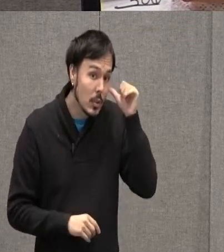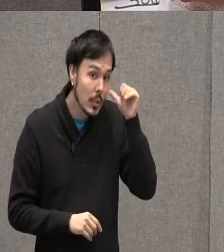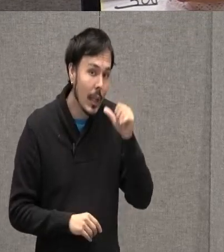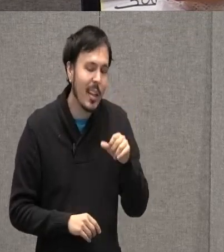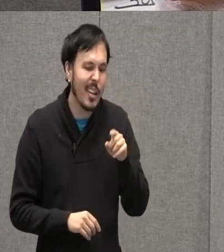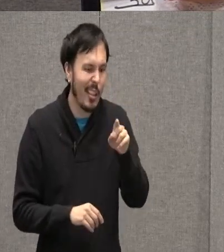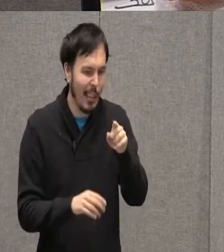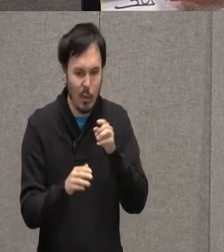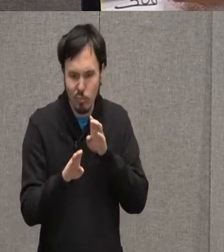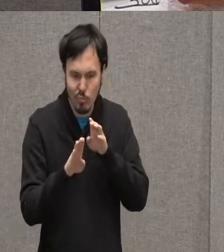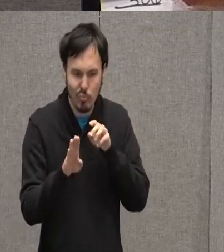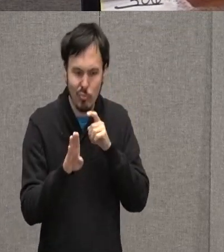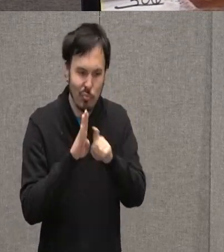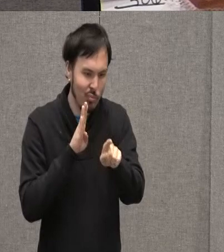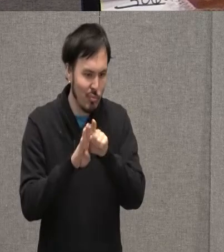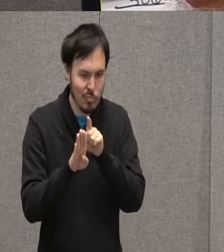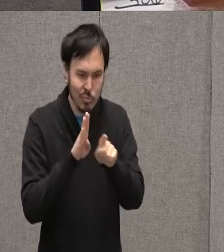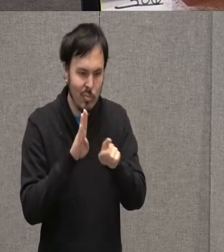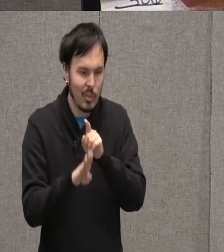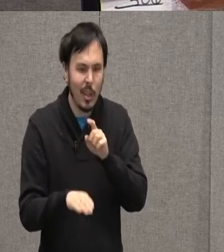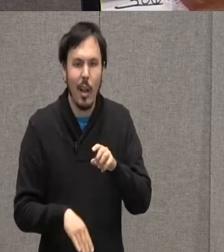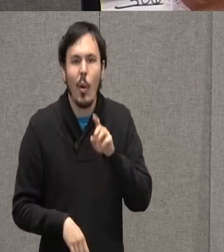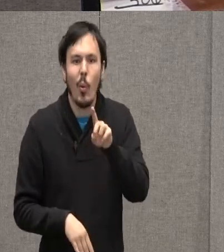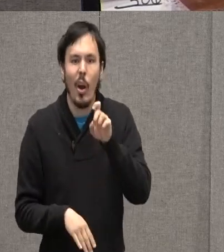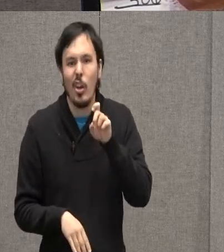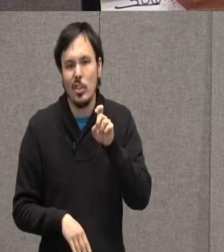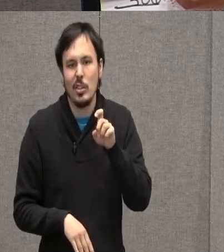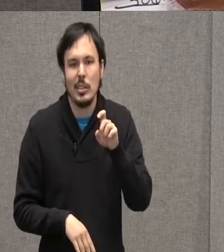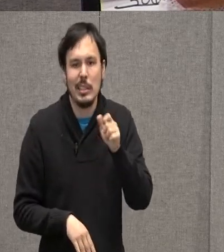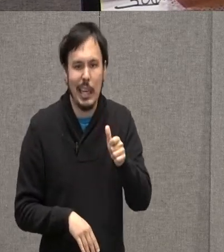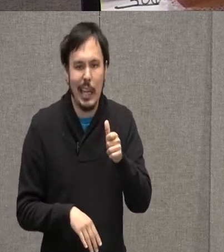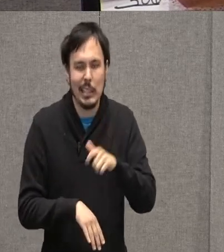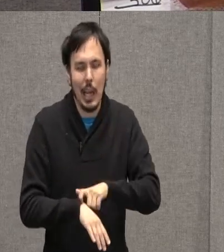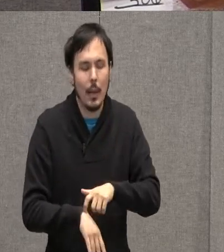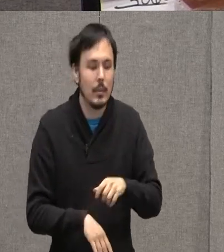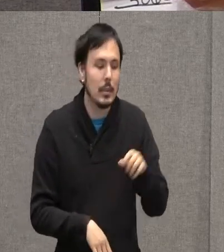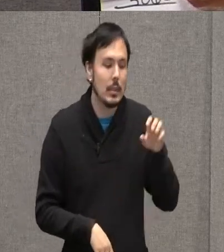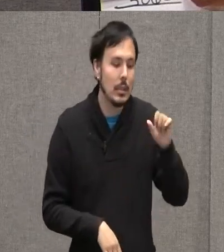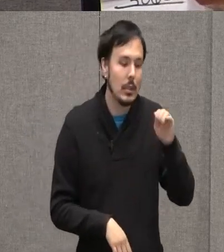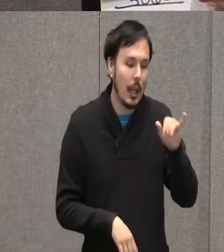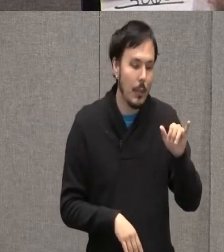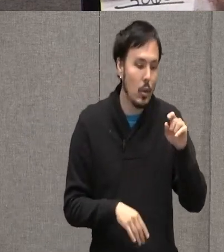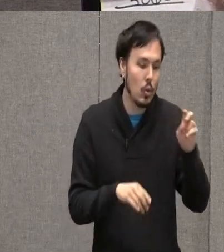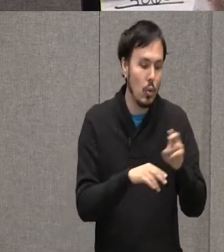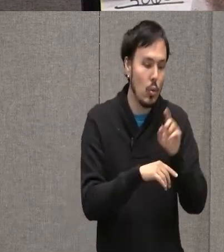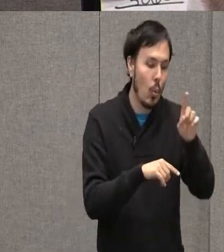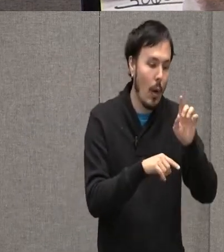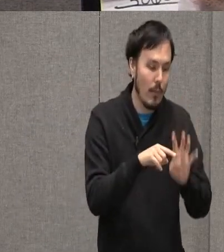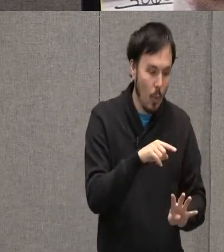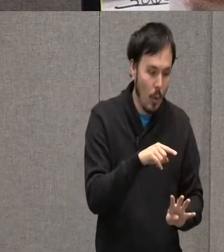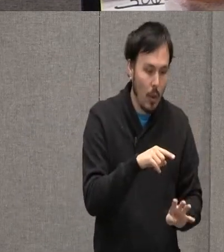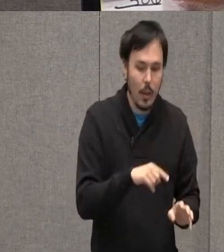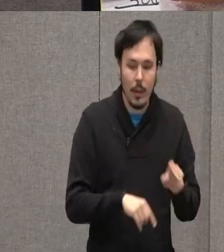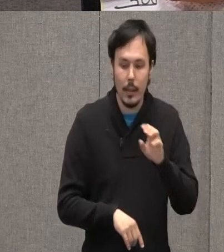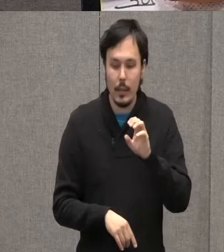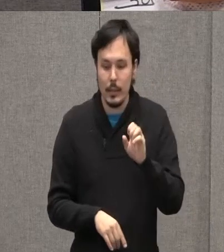Sammy used it 1/4 of the time and Tommy used it for a 3/10 of the times,